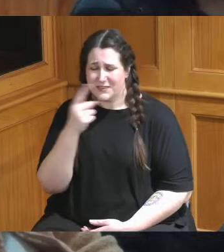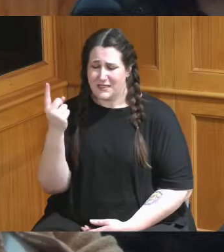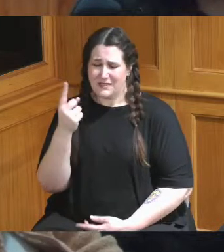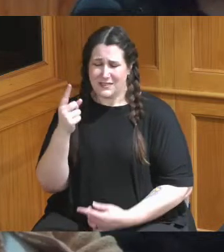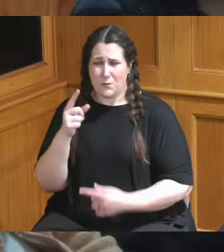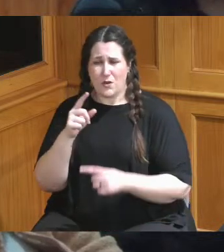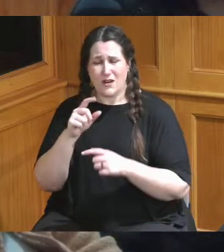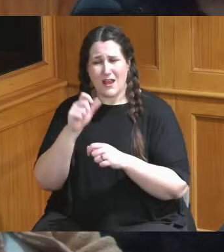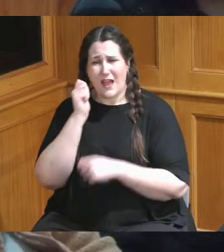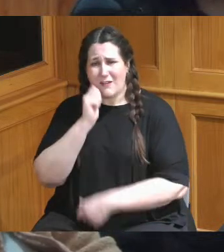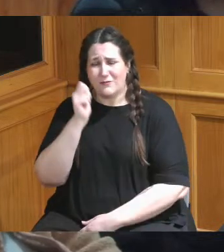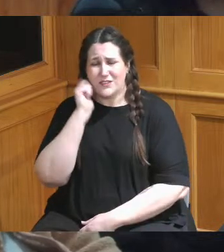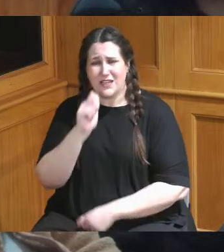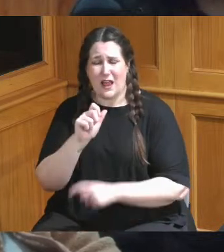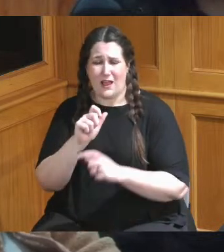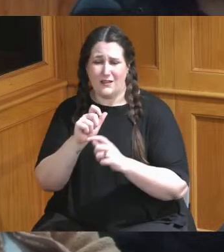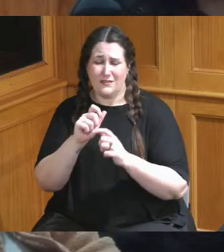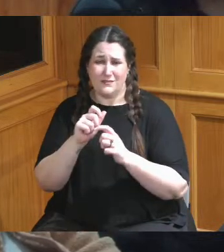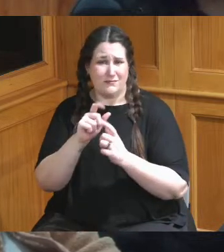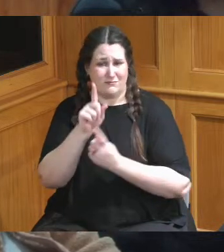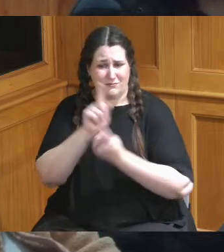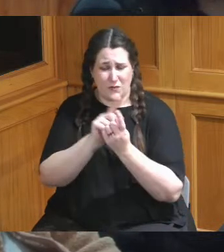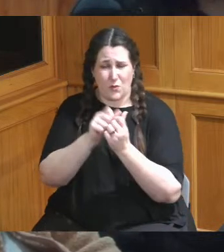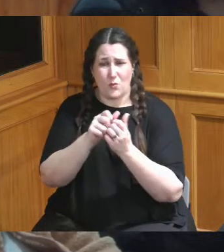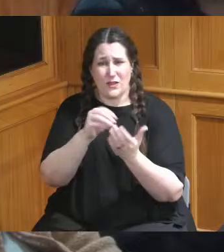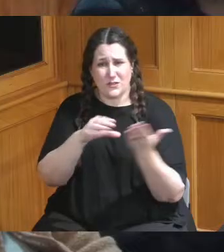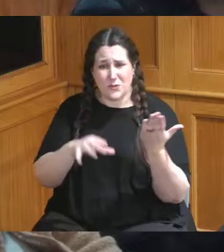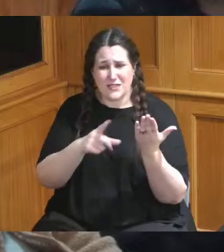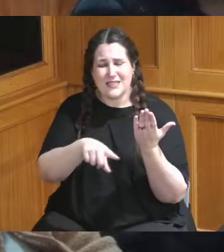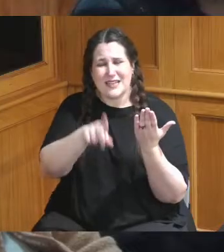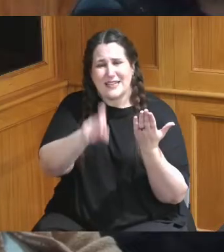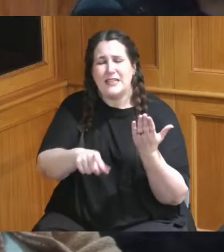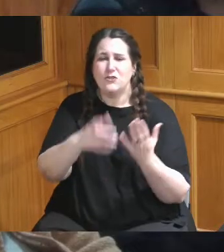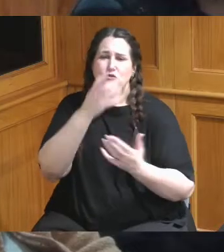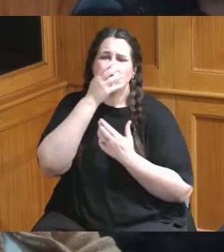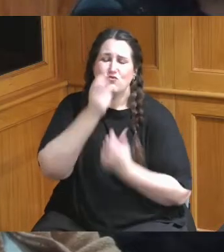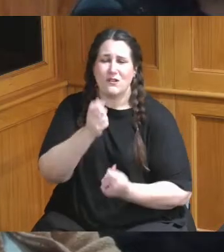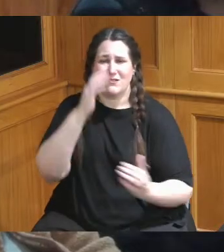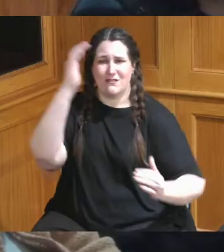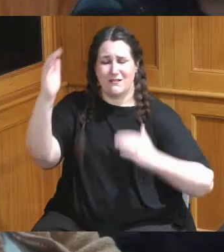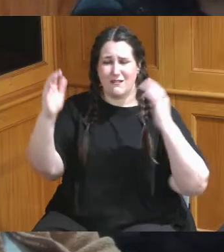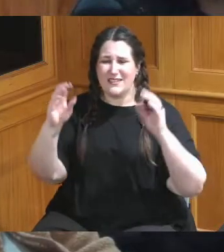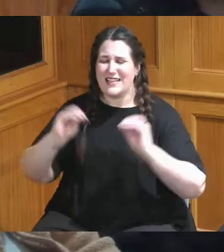every day, I know how deeply they need trusted adults and clear practical education and healthy